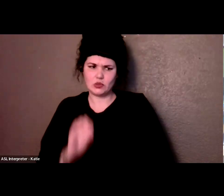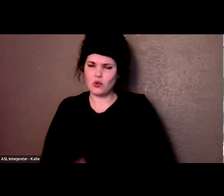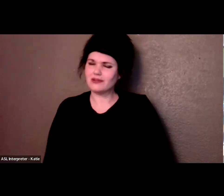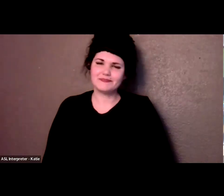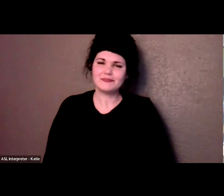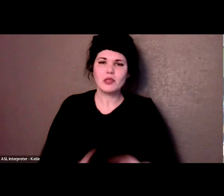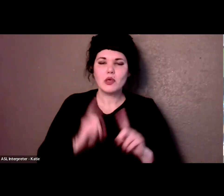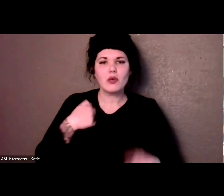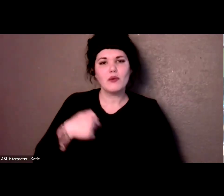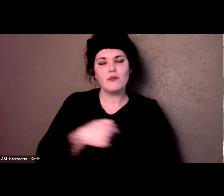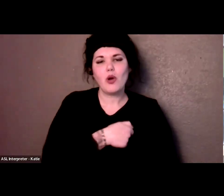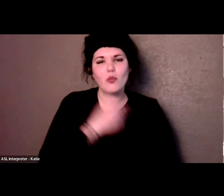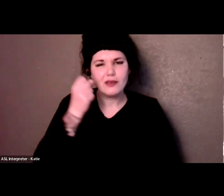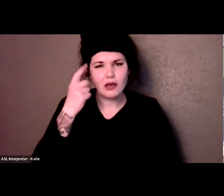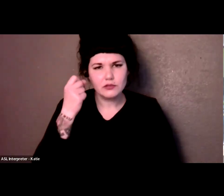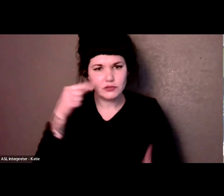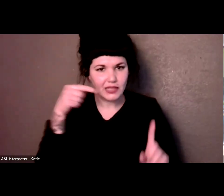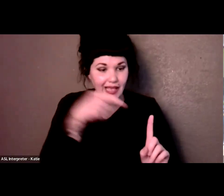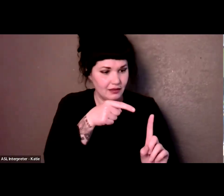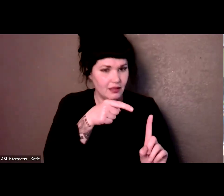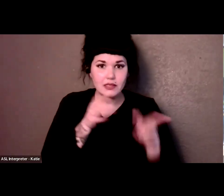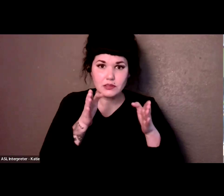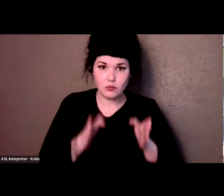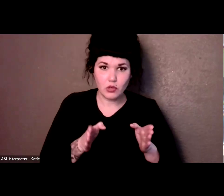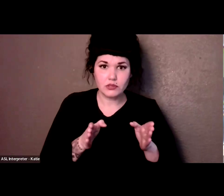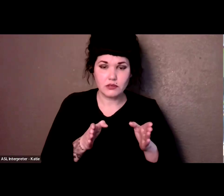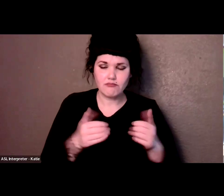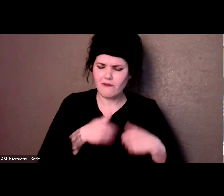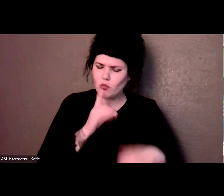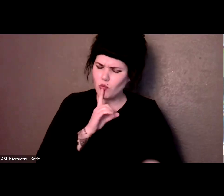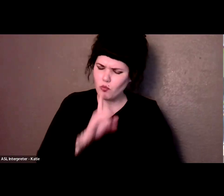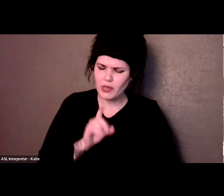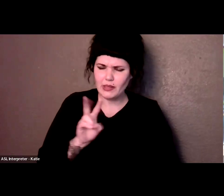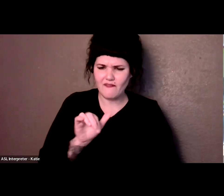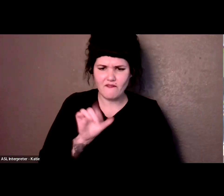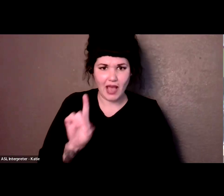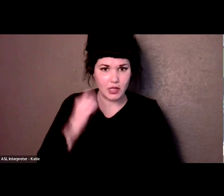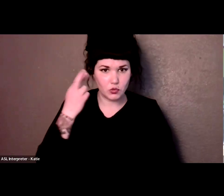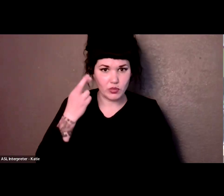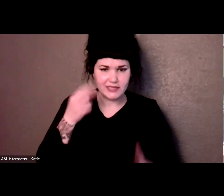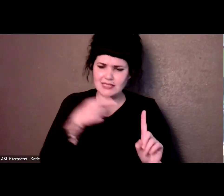that this person who is - for really valid reasons - a man who has seen war, has found the bond with